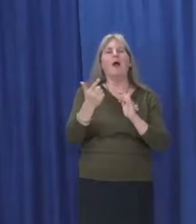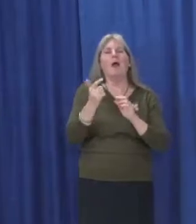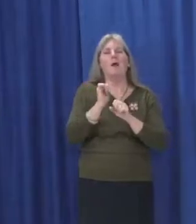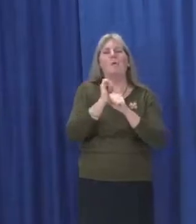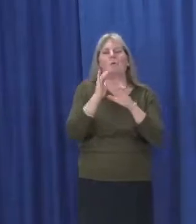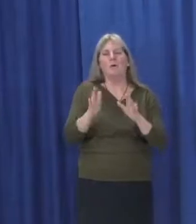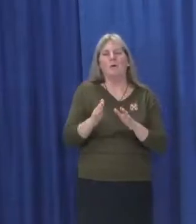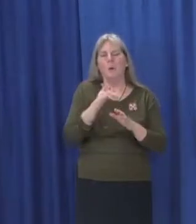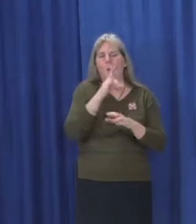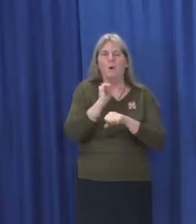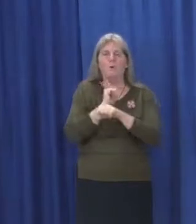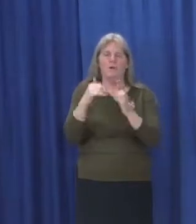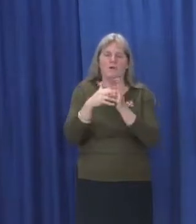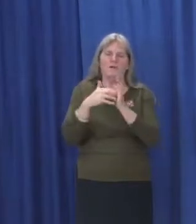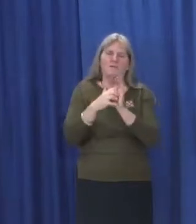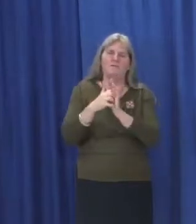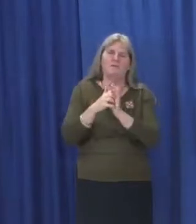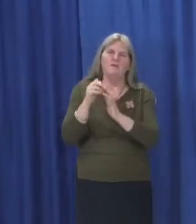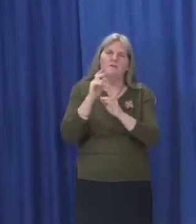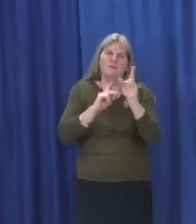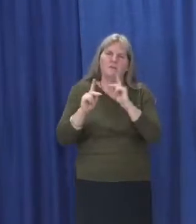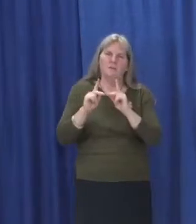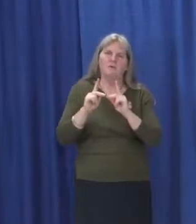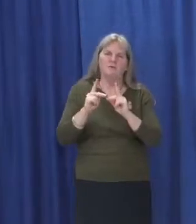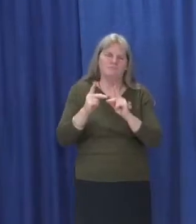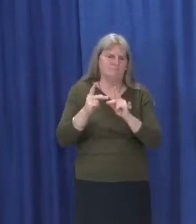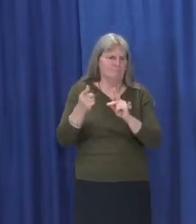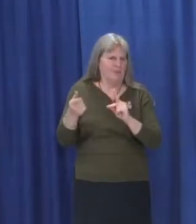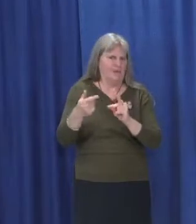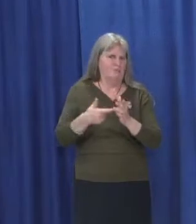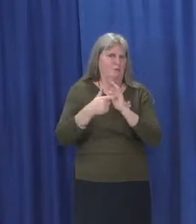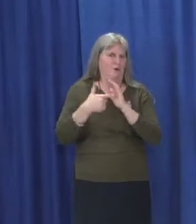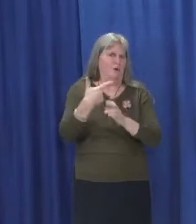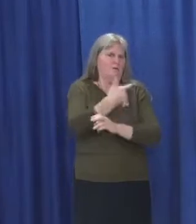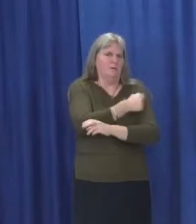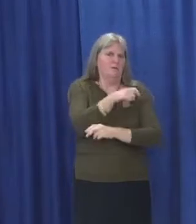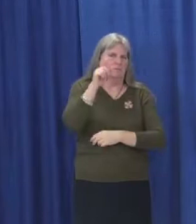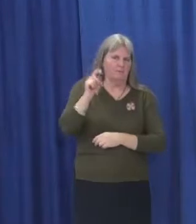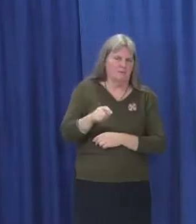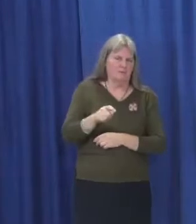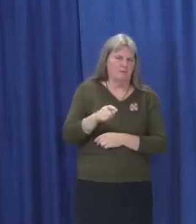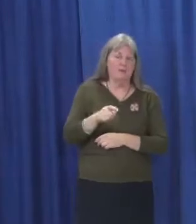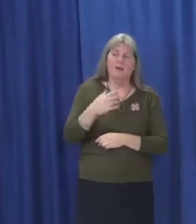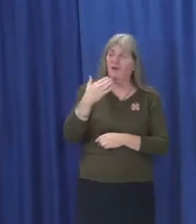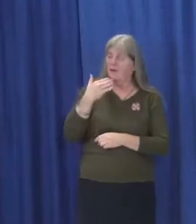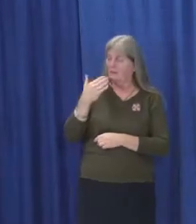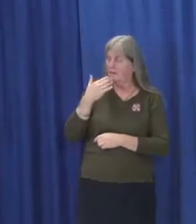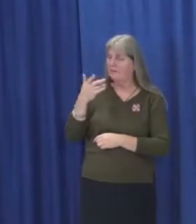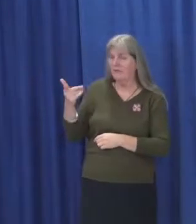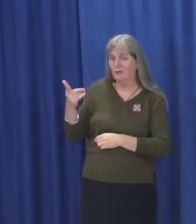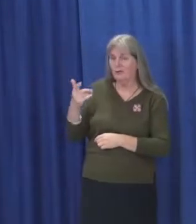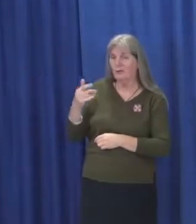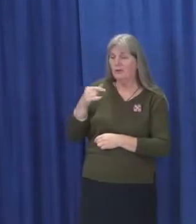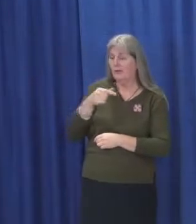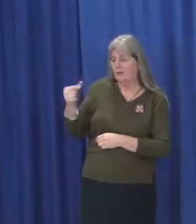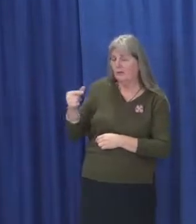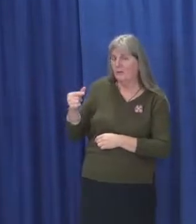particularly those who work with vulnerable populations and I support the leadership the government has taken and other